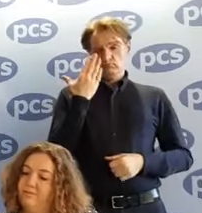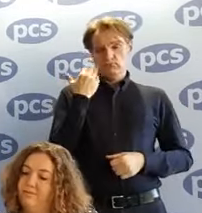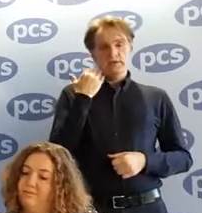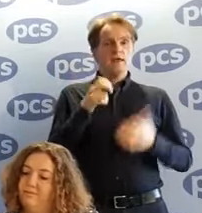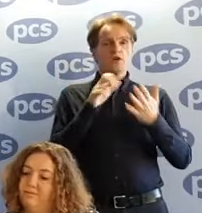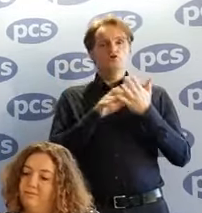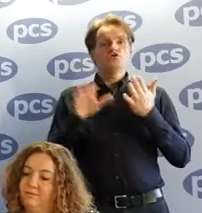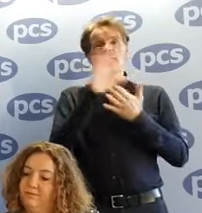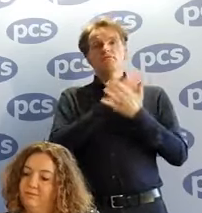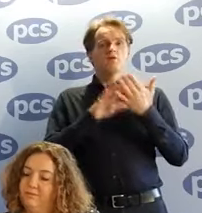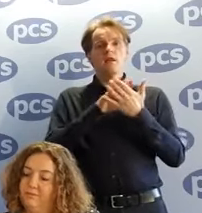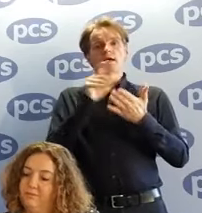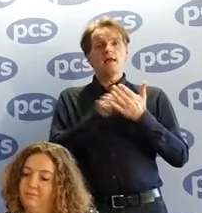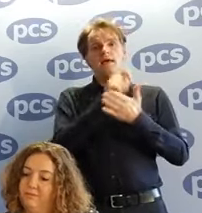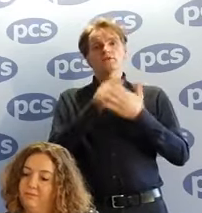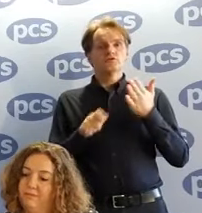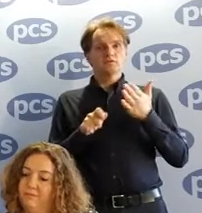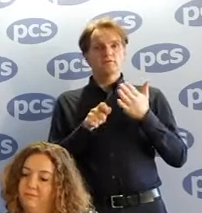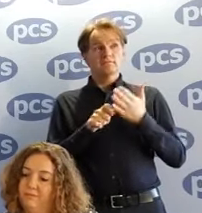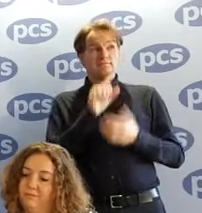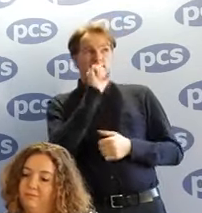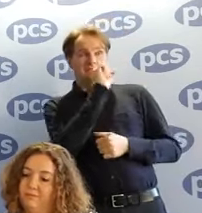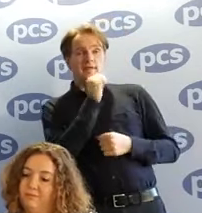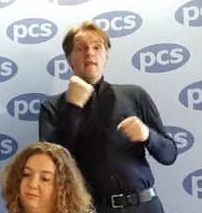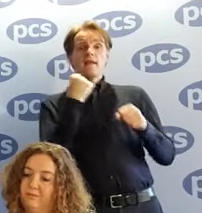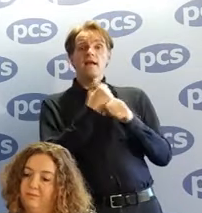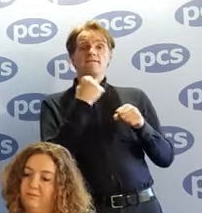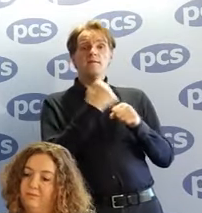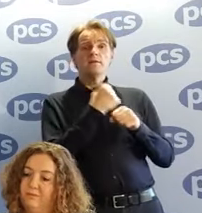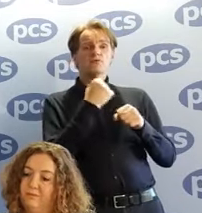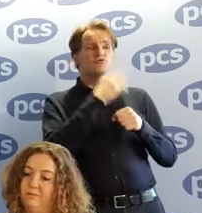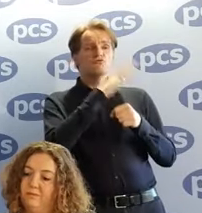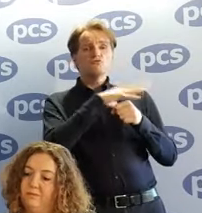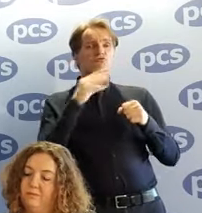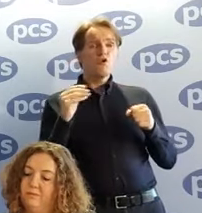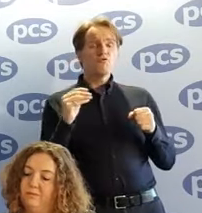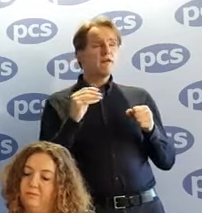minority government but it's very weak, moving from one crisis to another and as